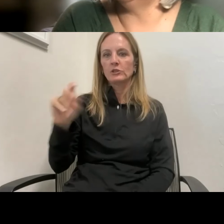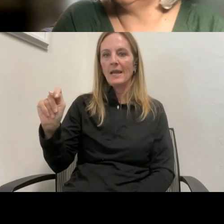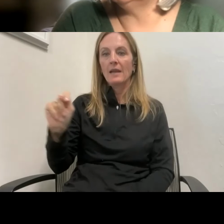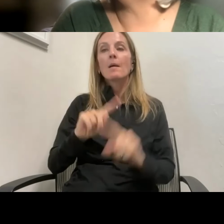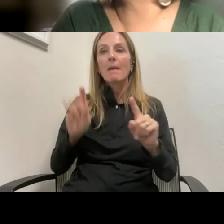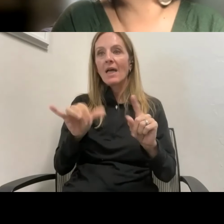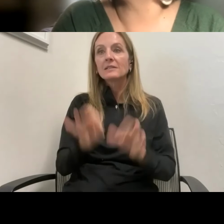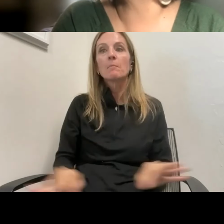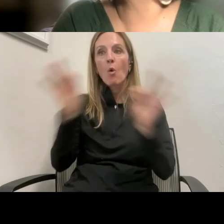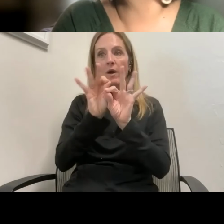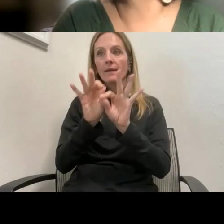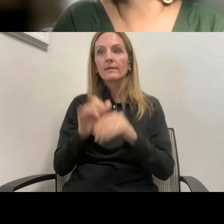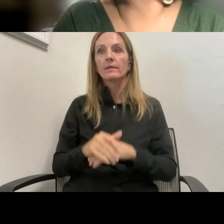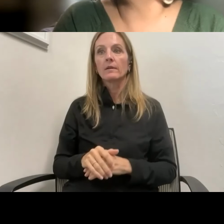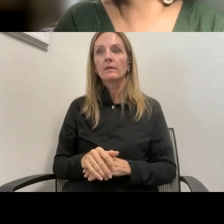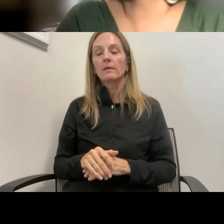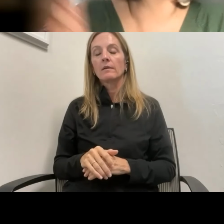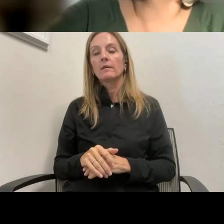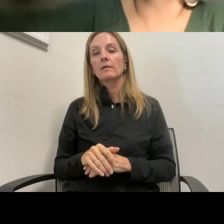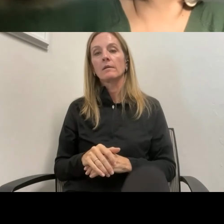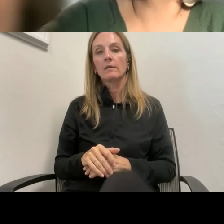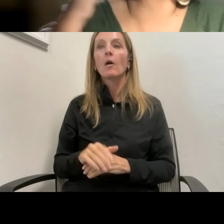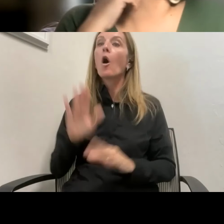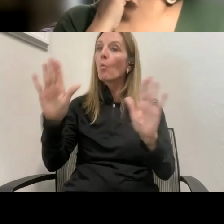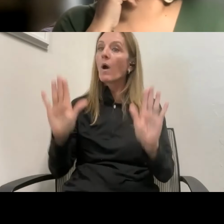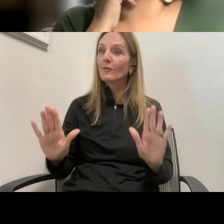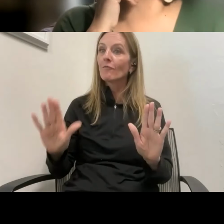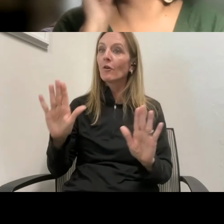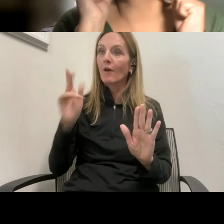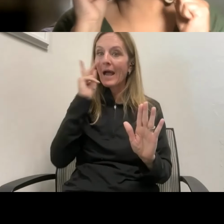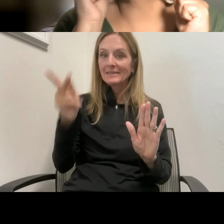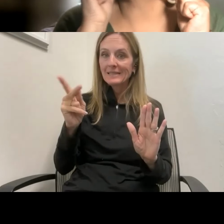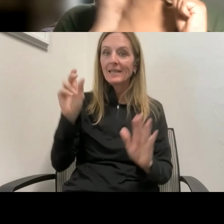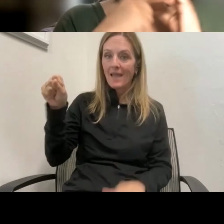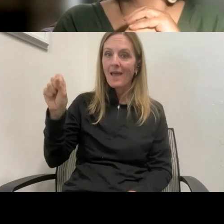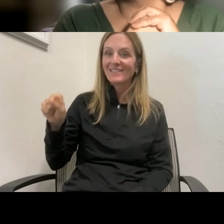breaking down silos. Wonderful, wonderful, yay i'm so happy to hear that.